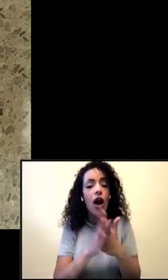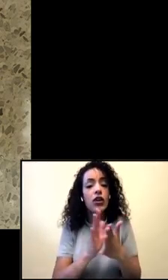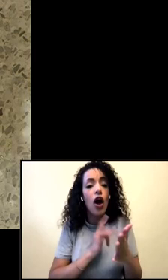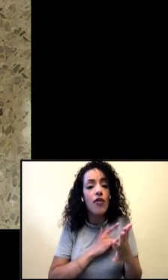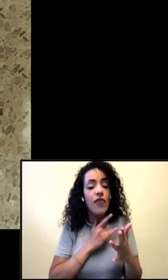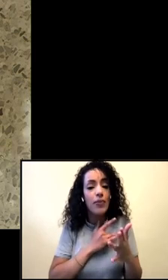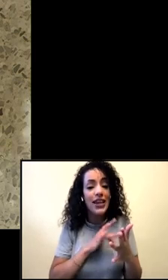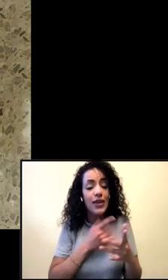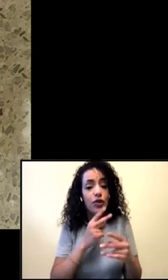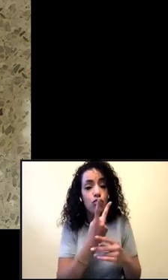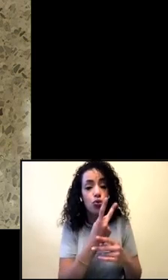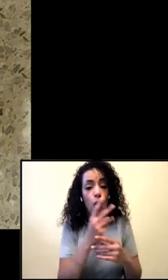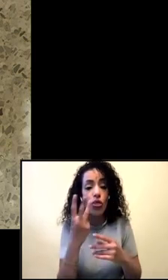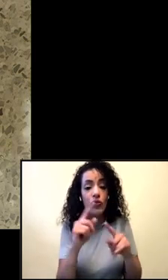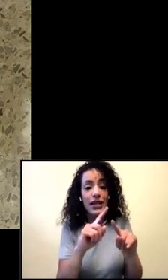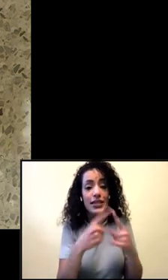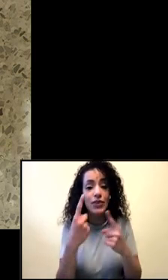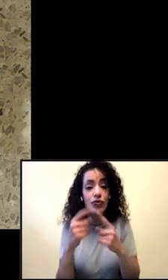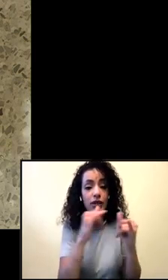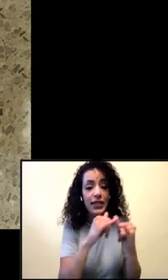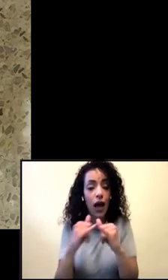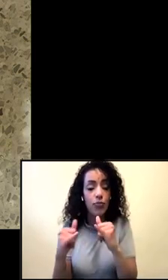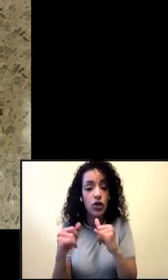and so she carried these utensils because she knew that they would get things like